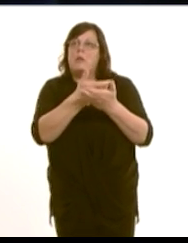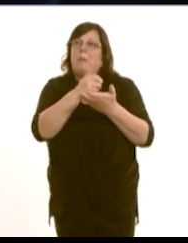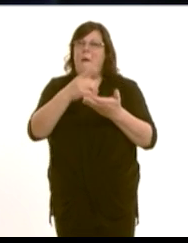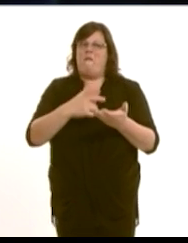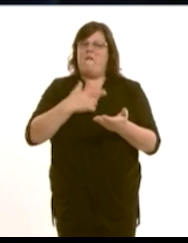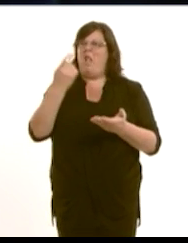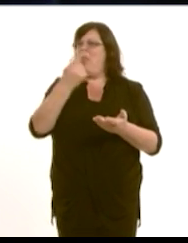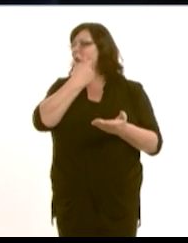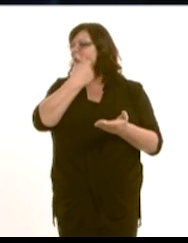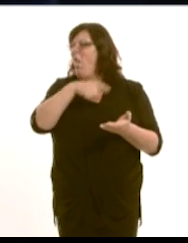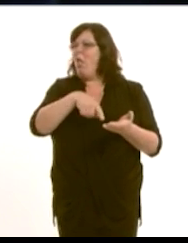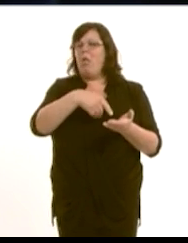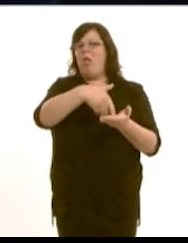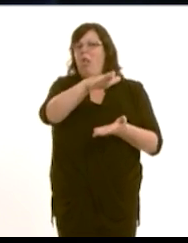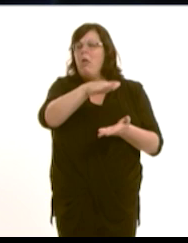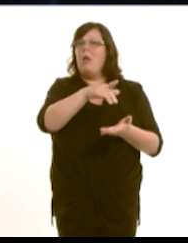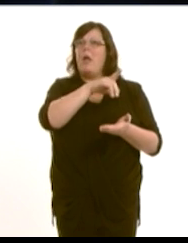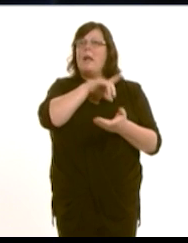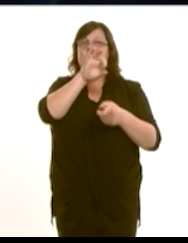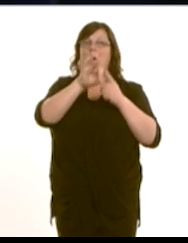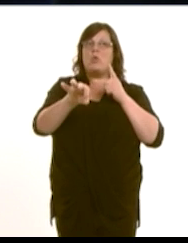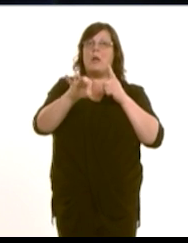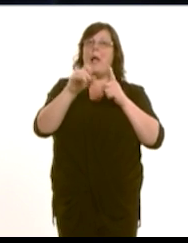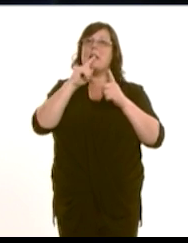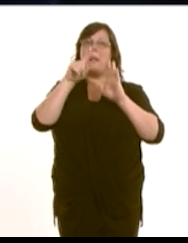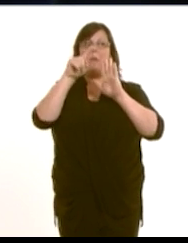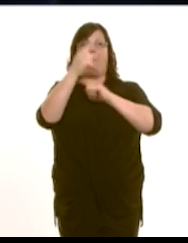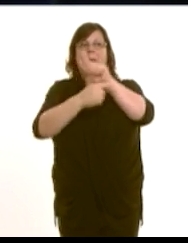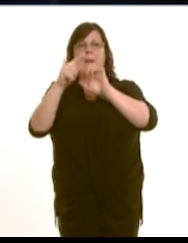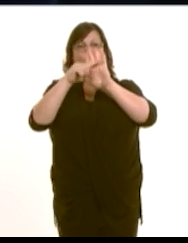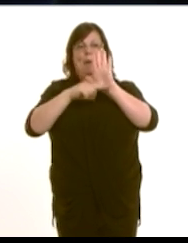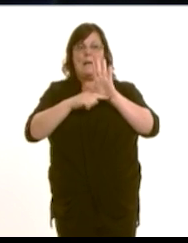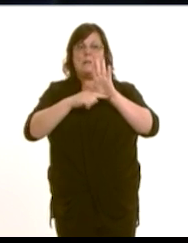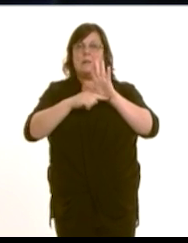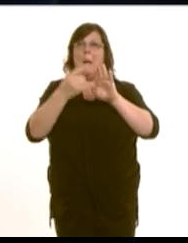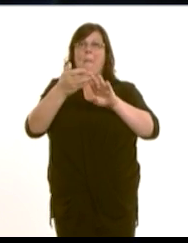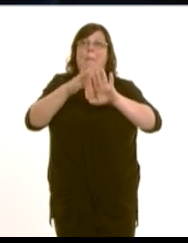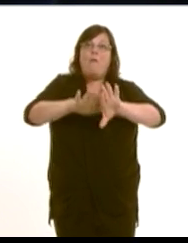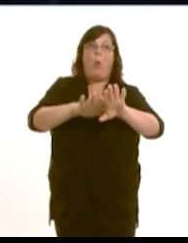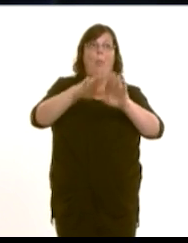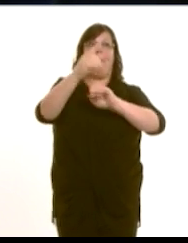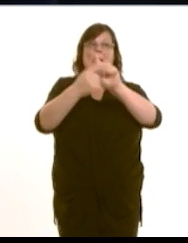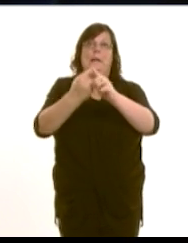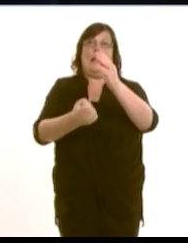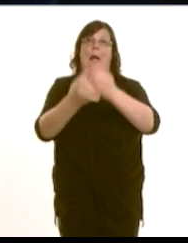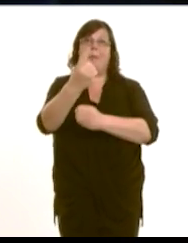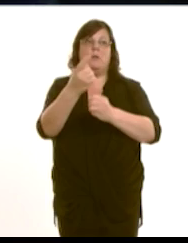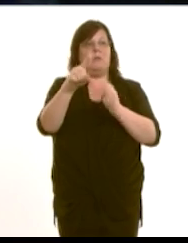when relevant cabinet decision minutes recently were published before the meeting had even taken placeóa fait accompli.